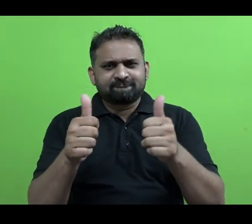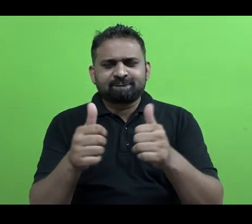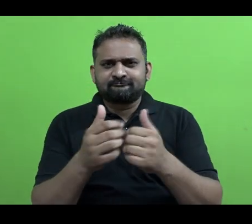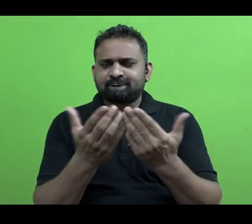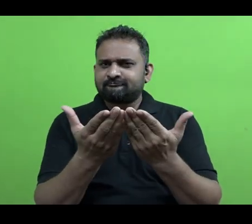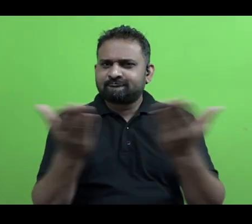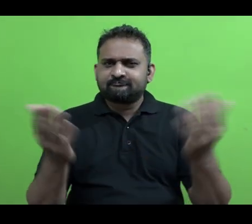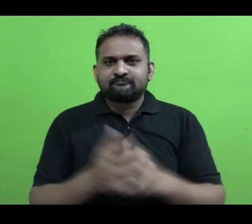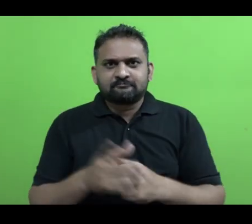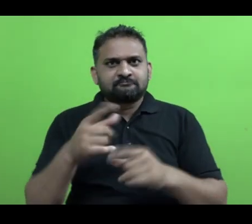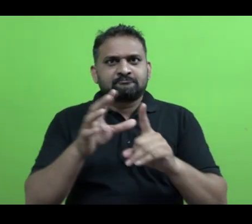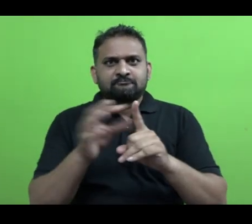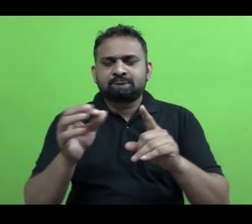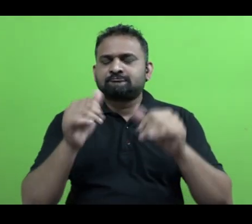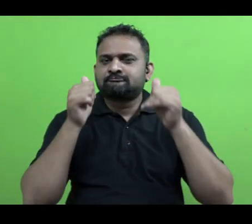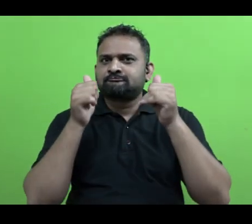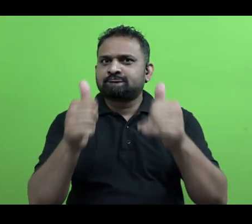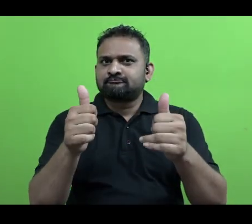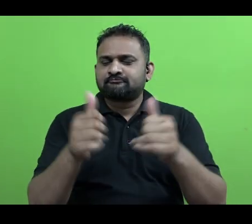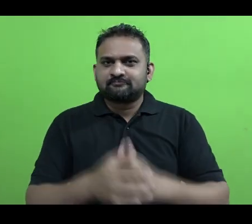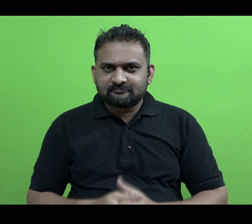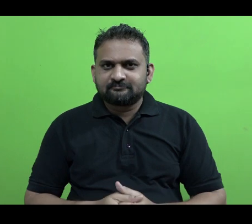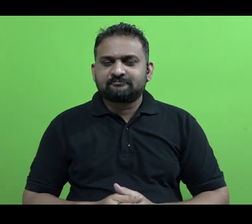Excellent, children. You've done a great job!